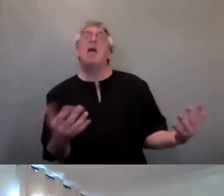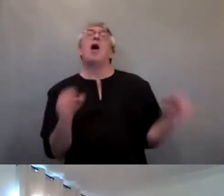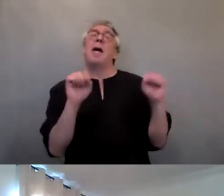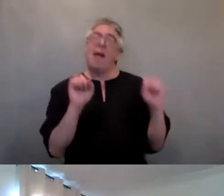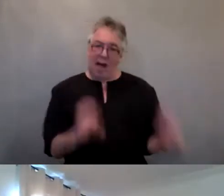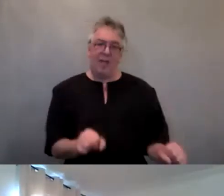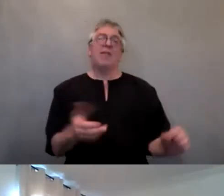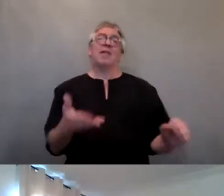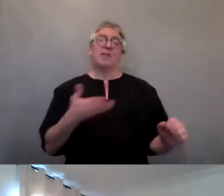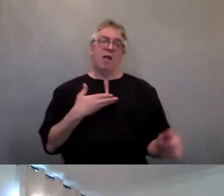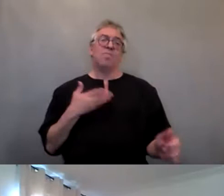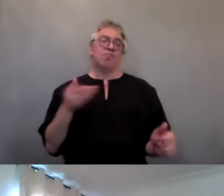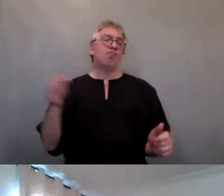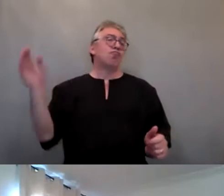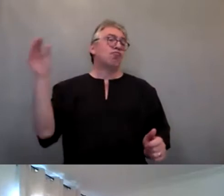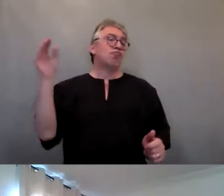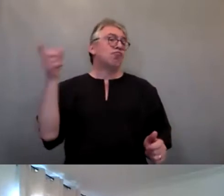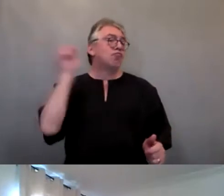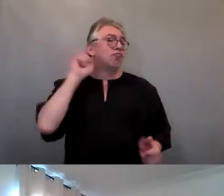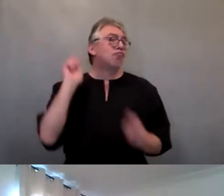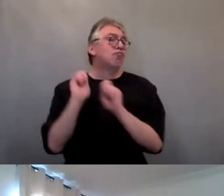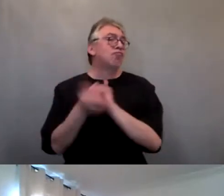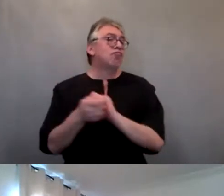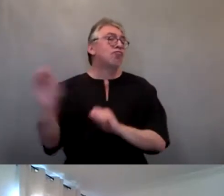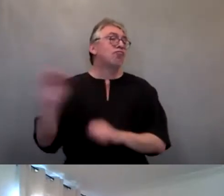everyone. But it is available to many people